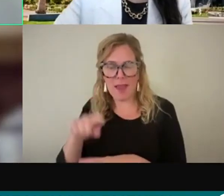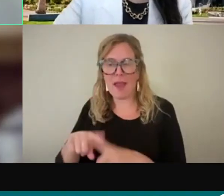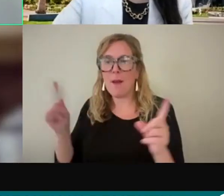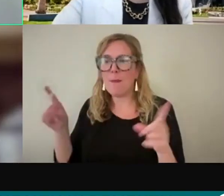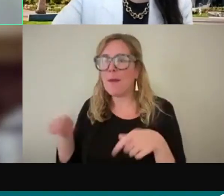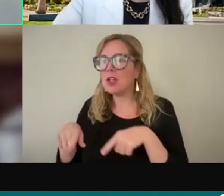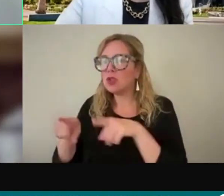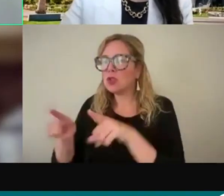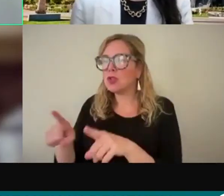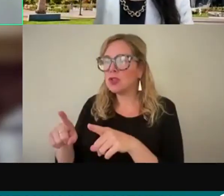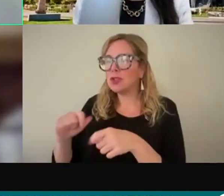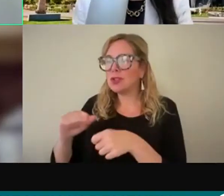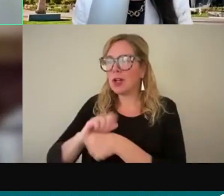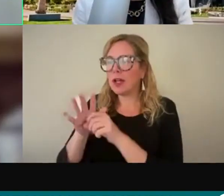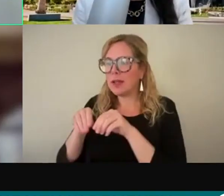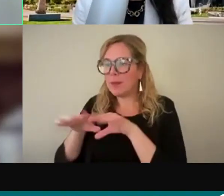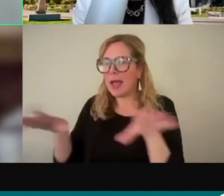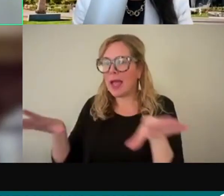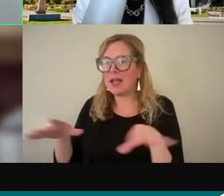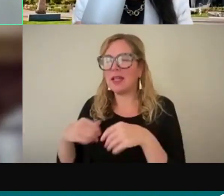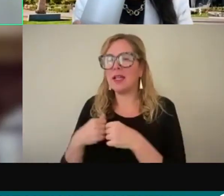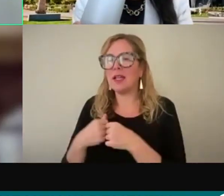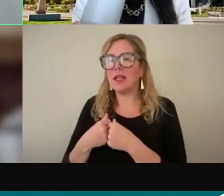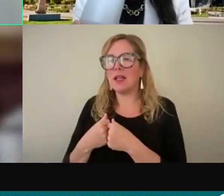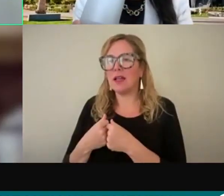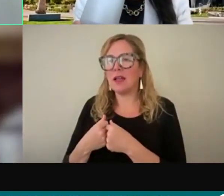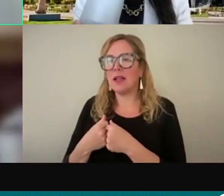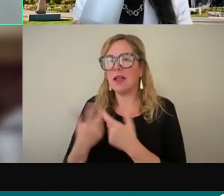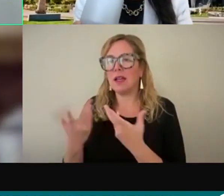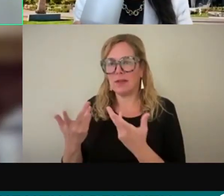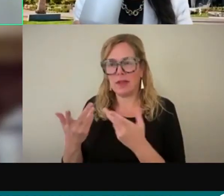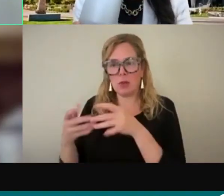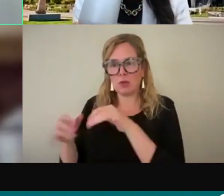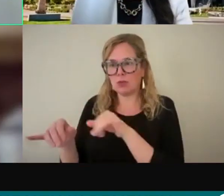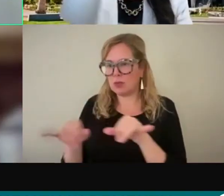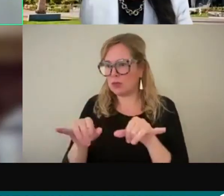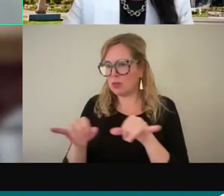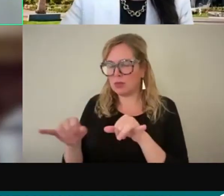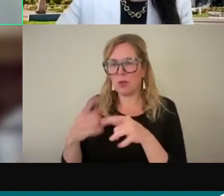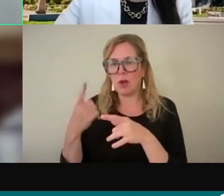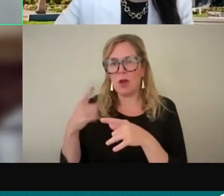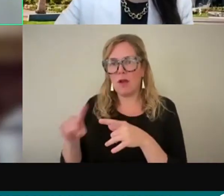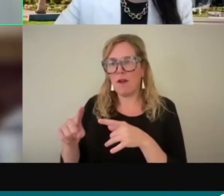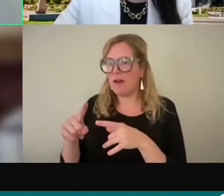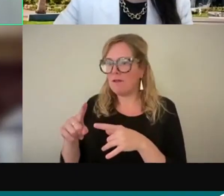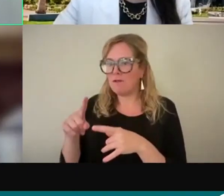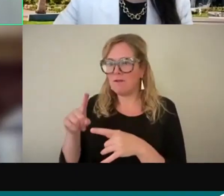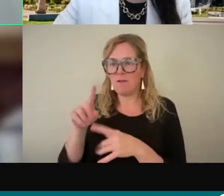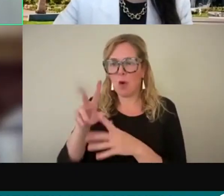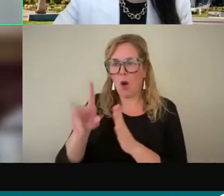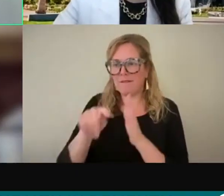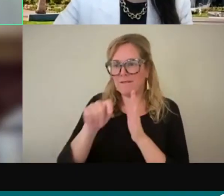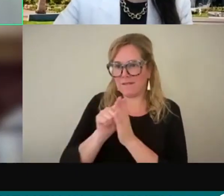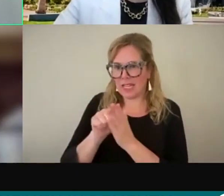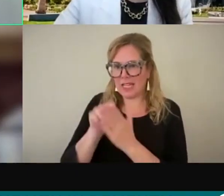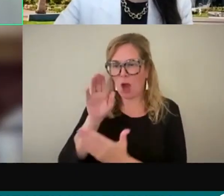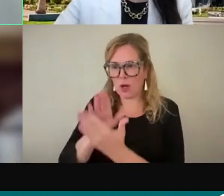was parity for video and in-person visits, and you could get reimbursed for phone visits as well.